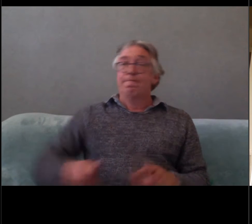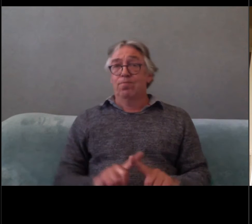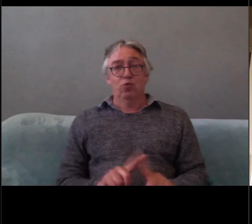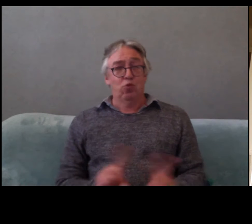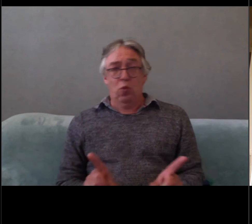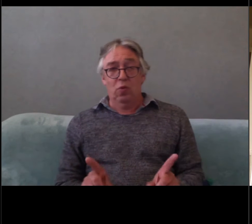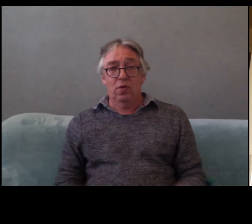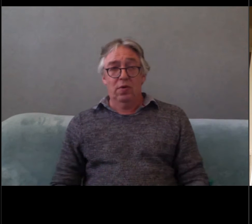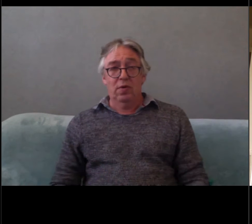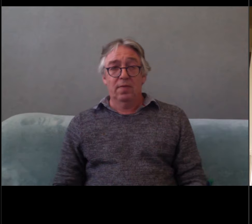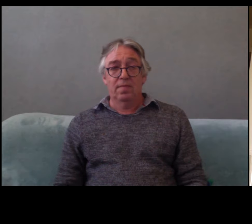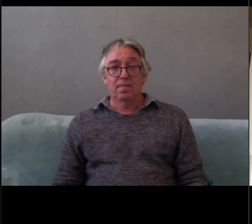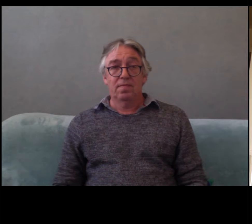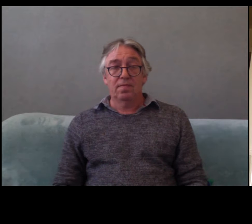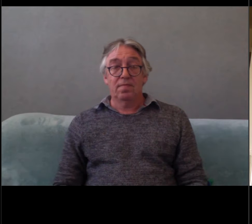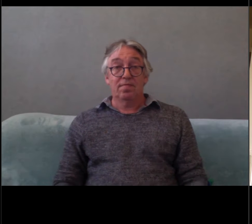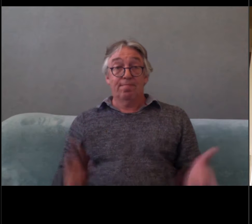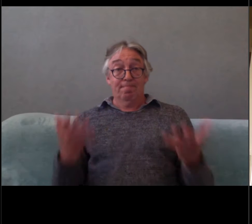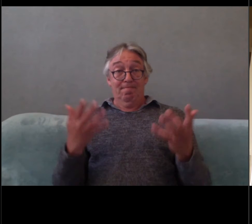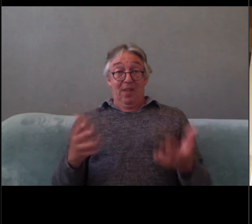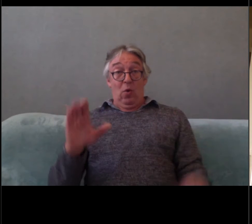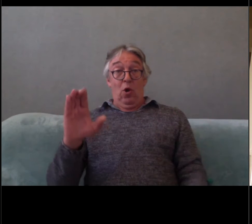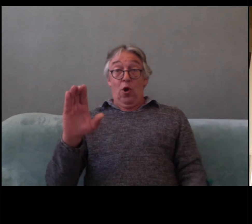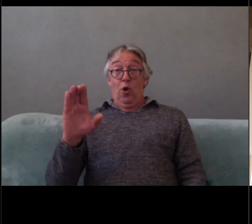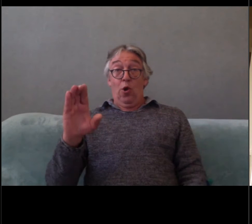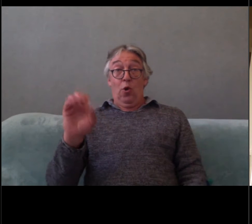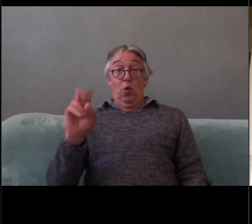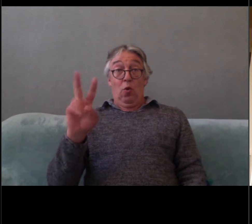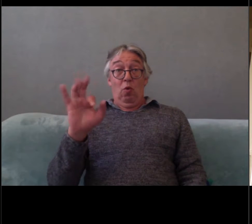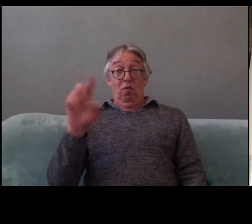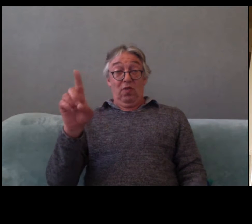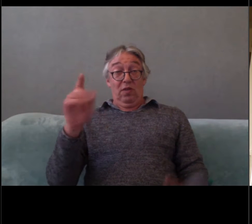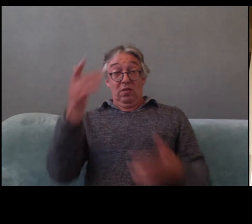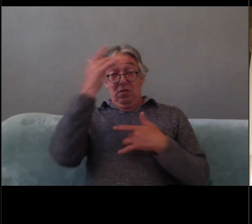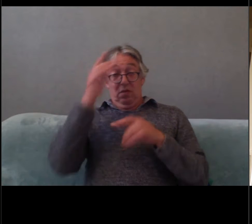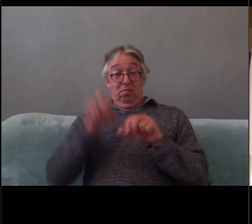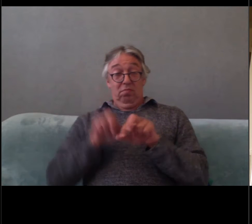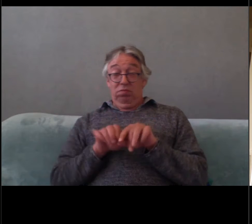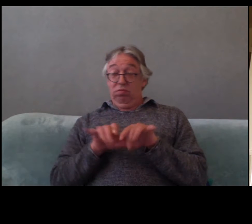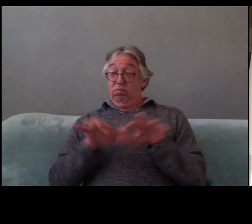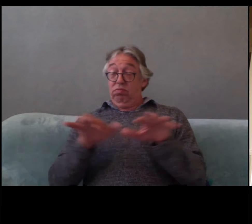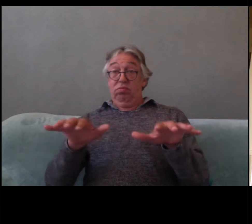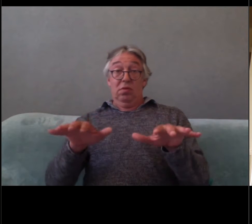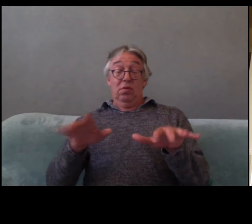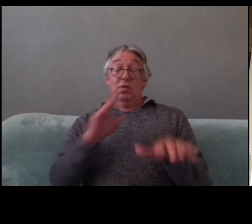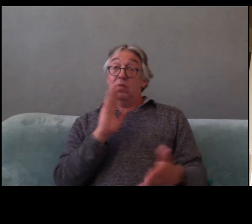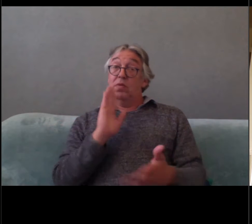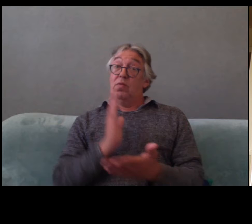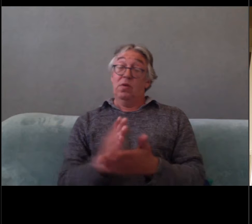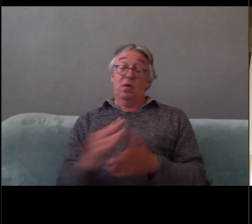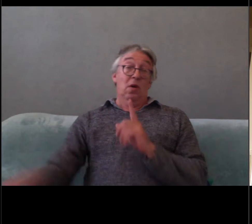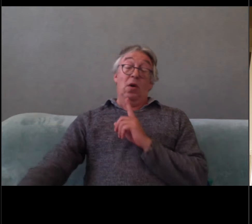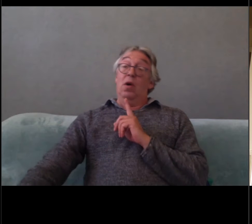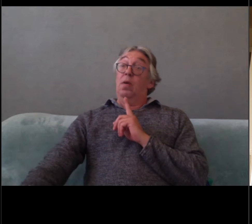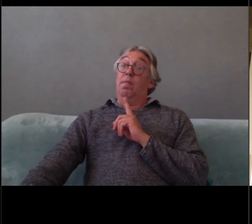The COVID-19-19 crisis has changed the realities we had before.